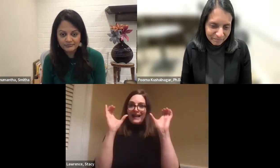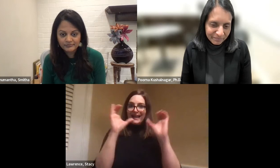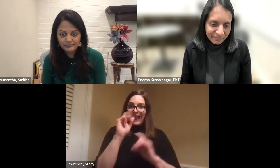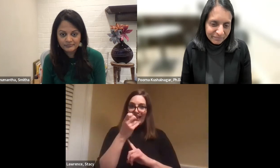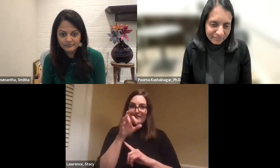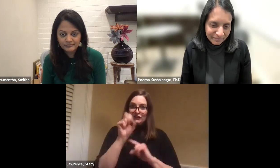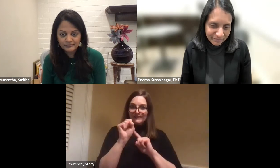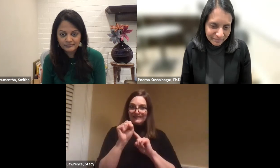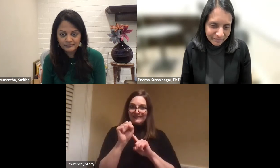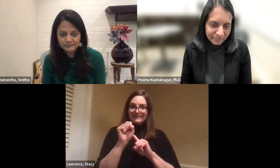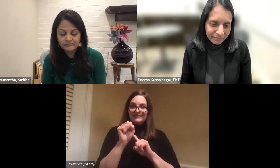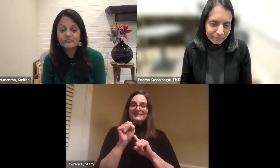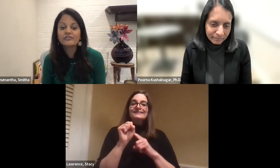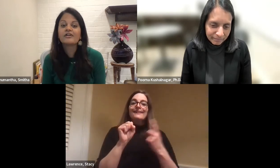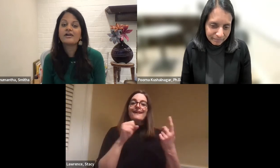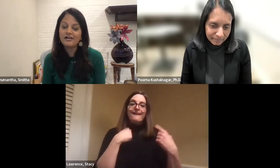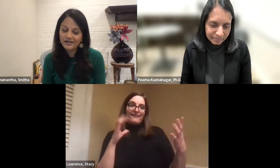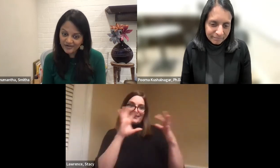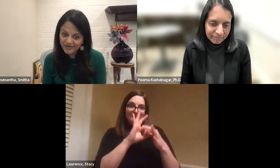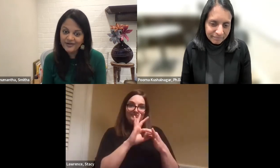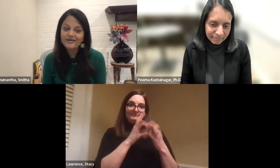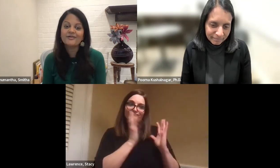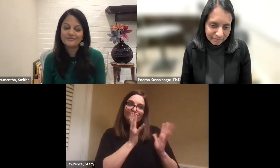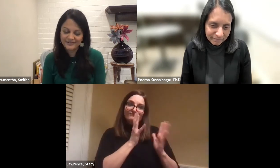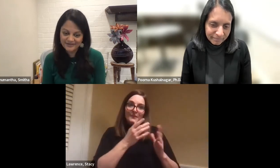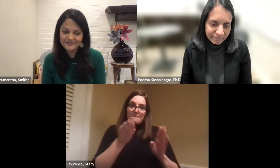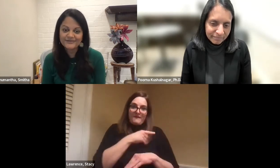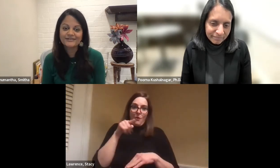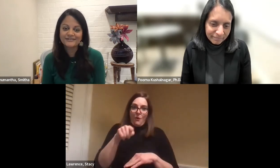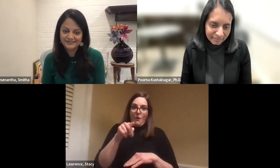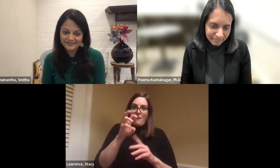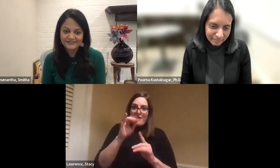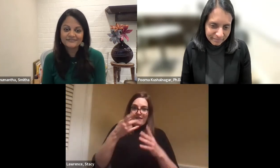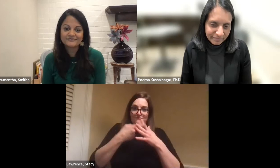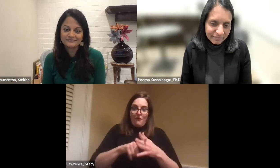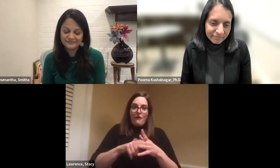is one of two certified caregivers, and we are collaborating with Denise,